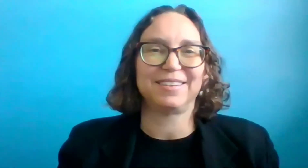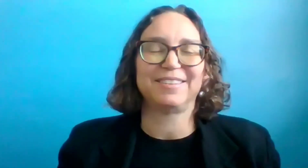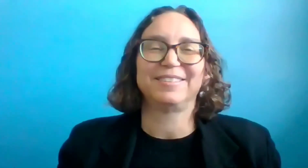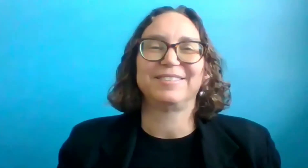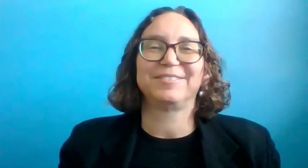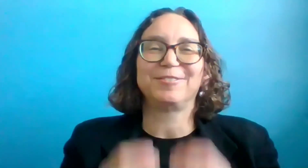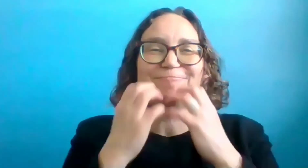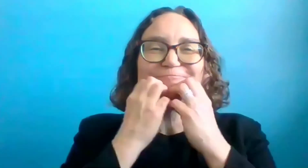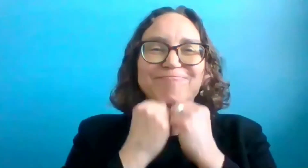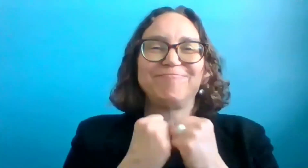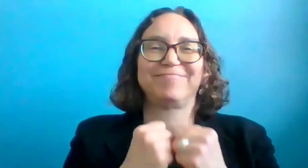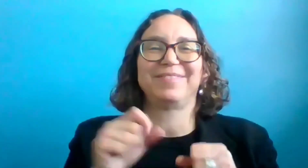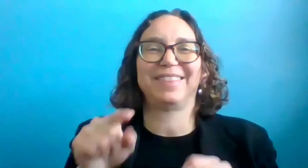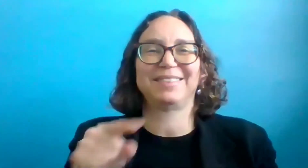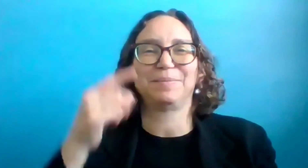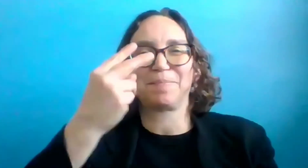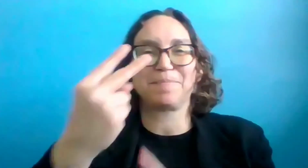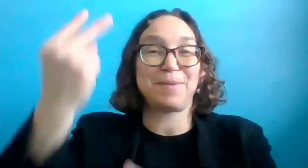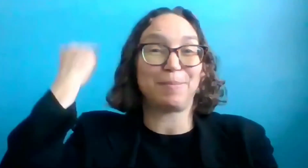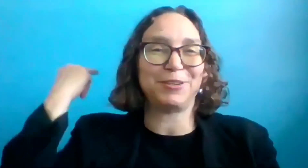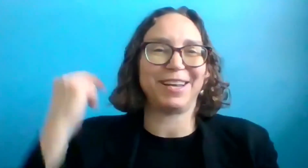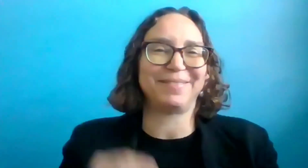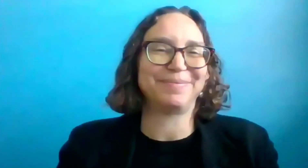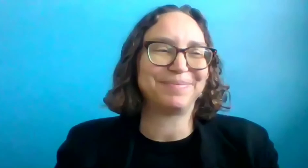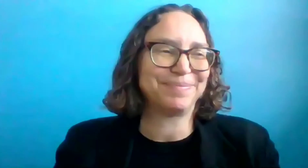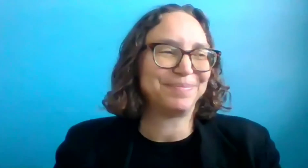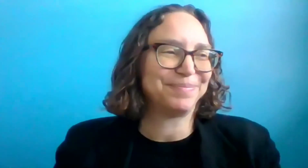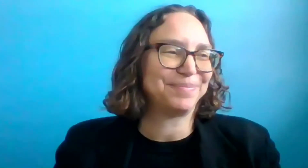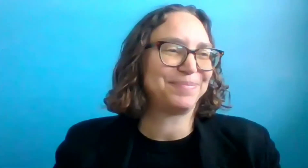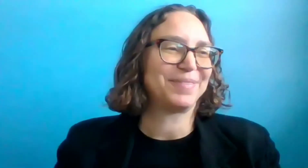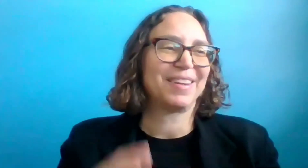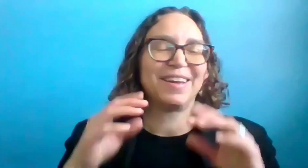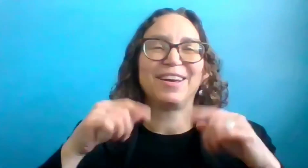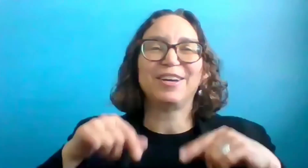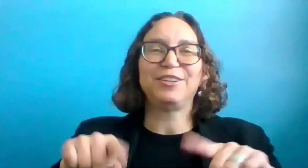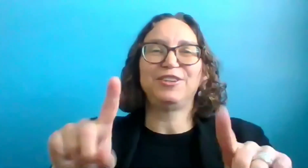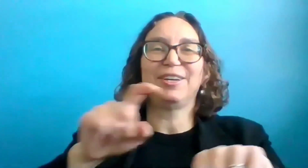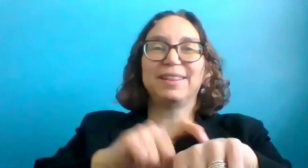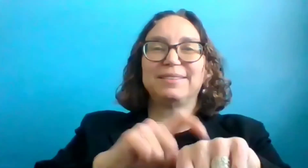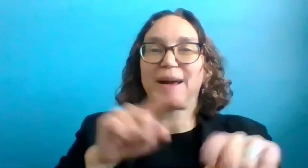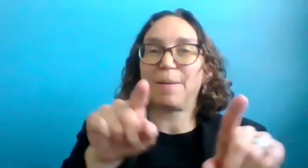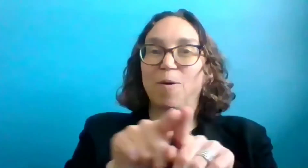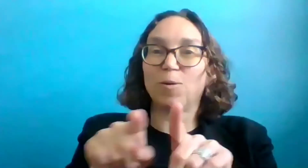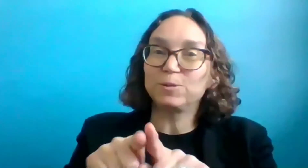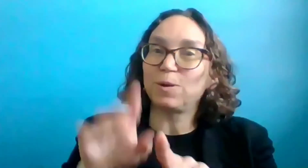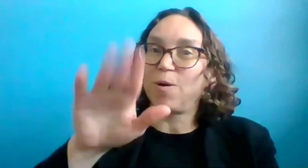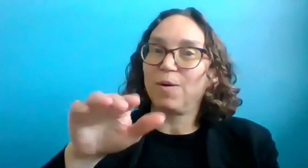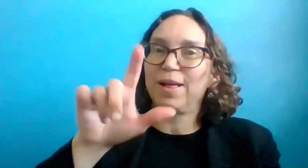and Senate committee hearings to testify, and I truly value those memories.